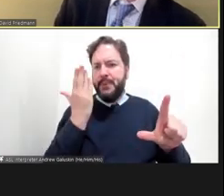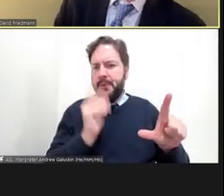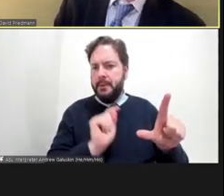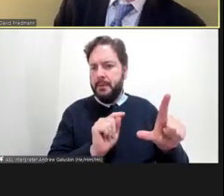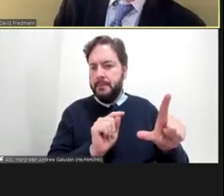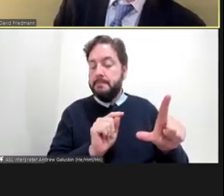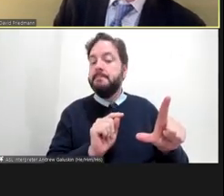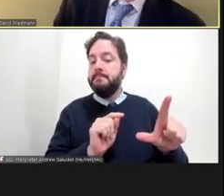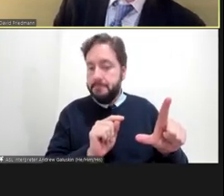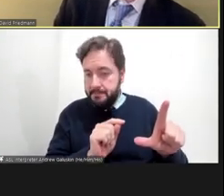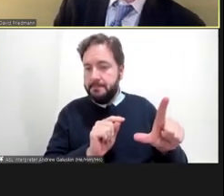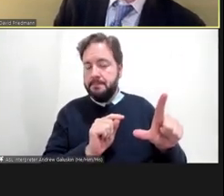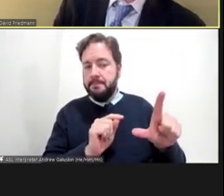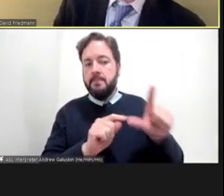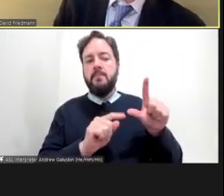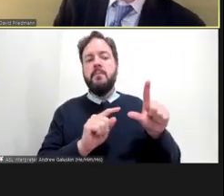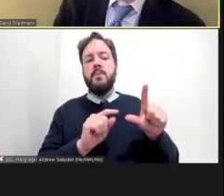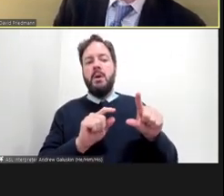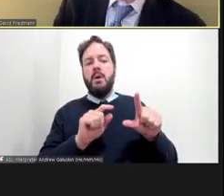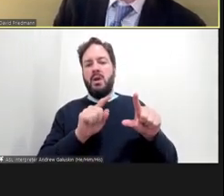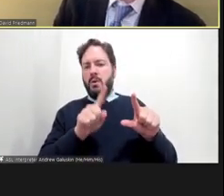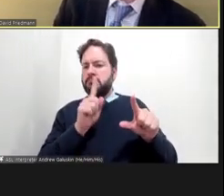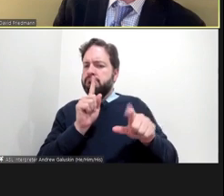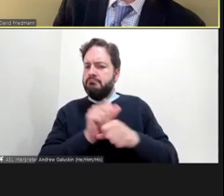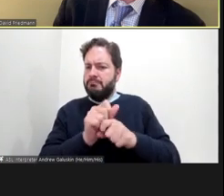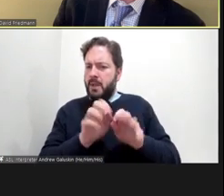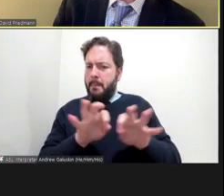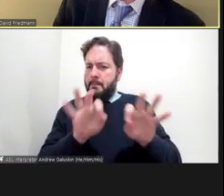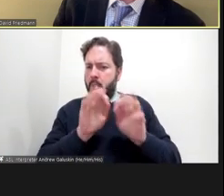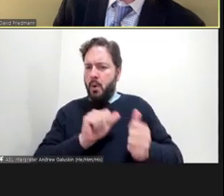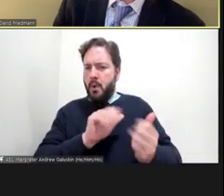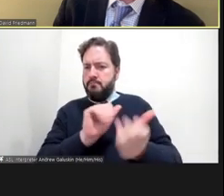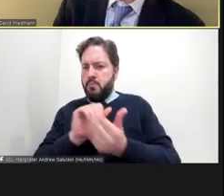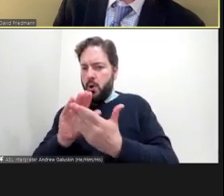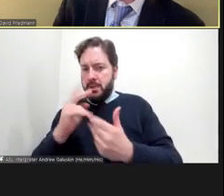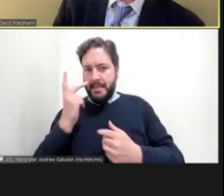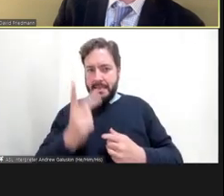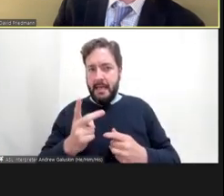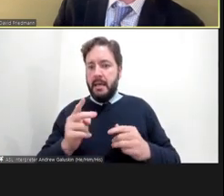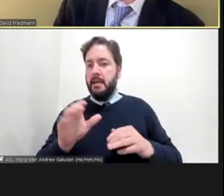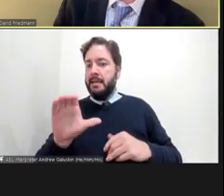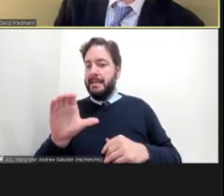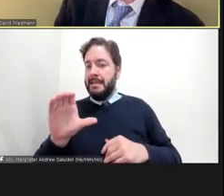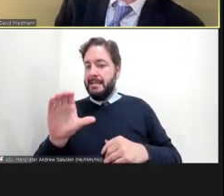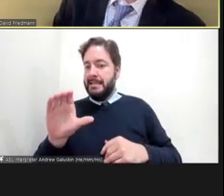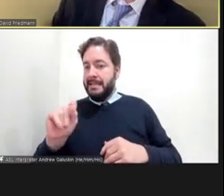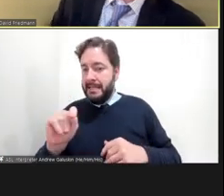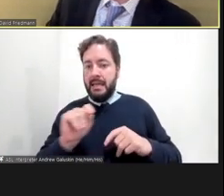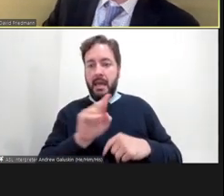So... This is just one important way in which CT and MRI imaging is helpful for us. It can